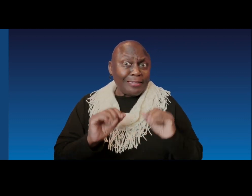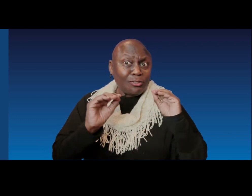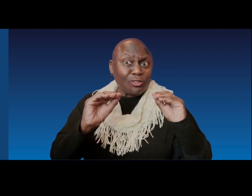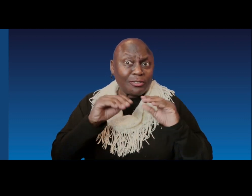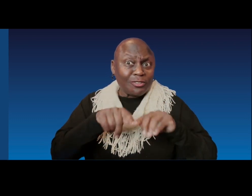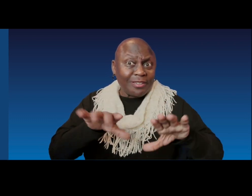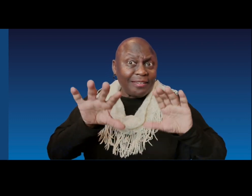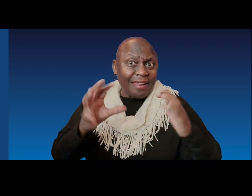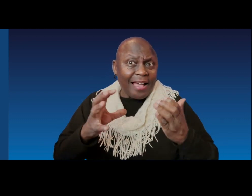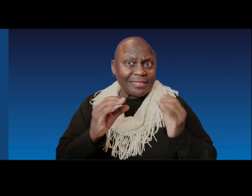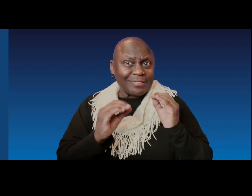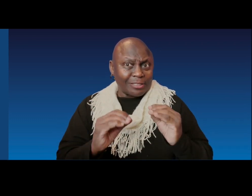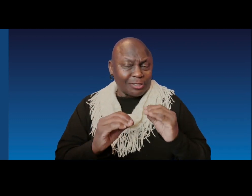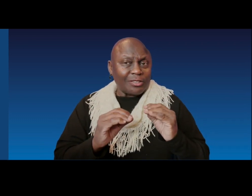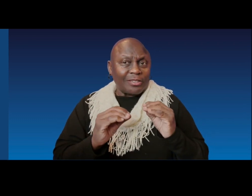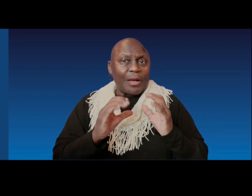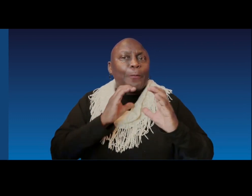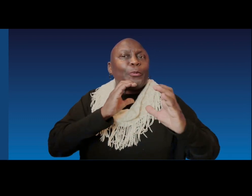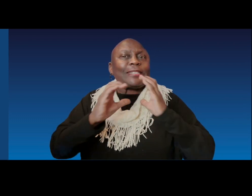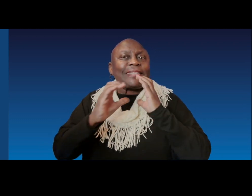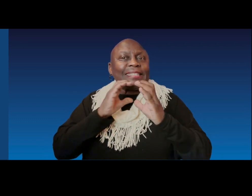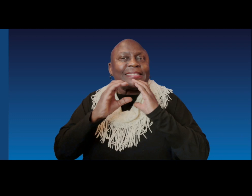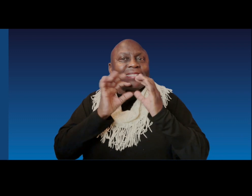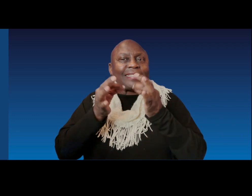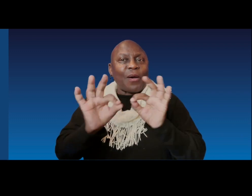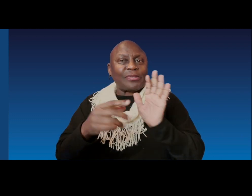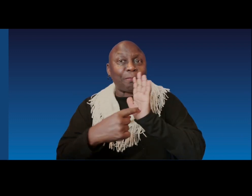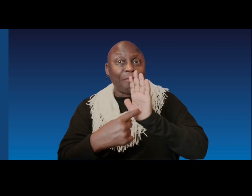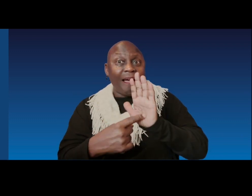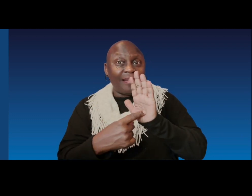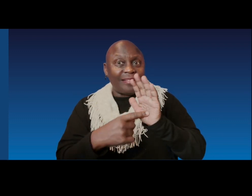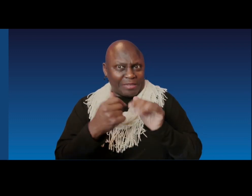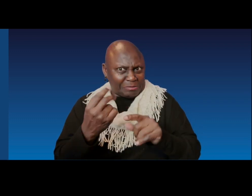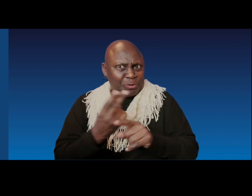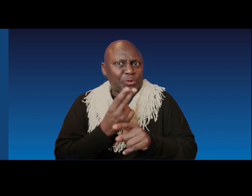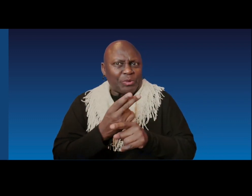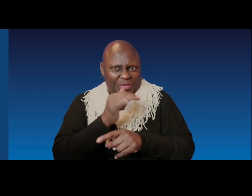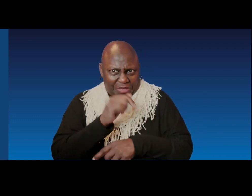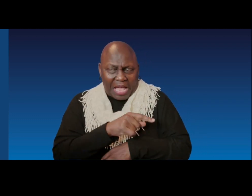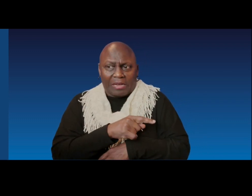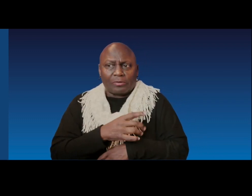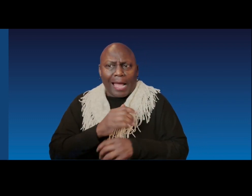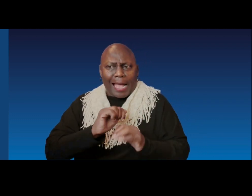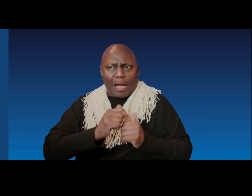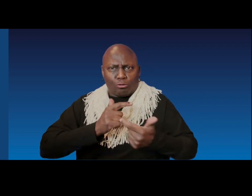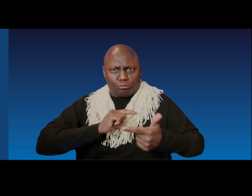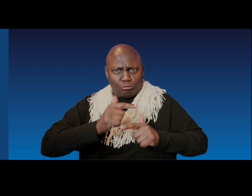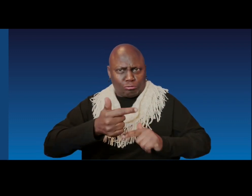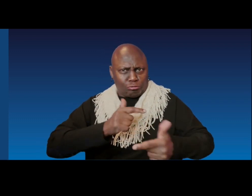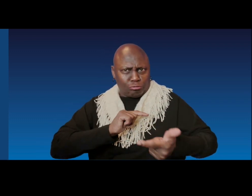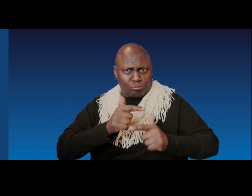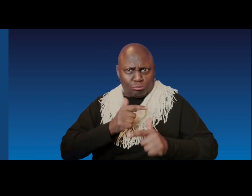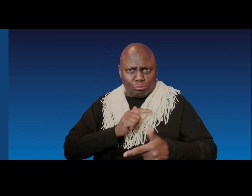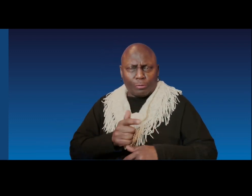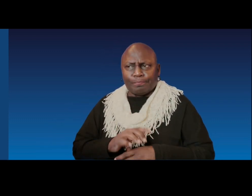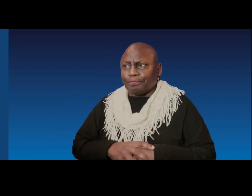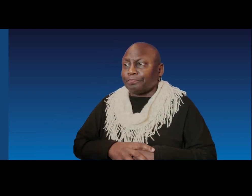You can teach this during class using the communicative language model. Use that to teach how to take turns in conversations.